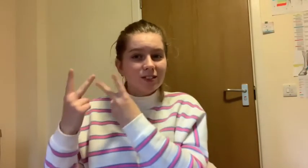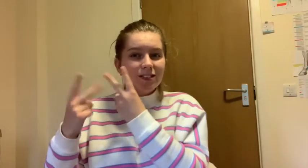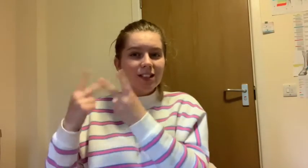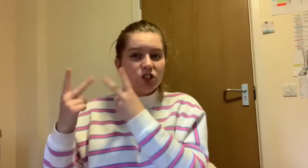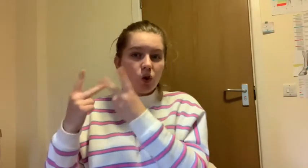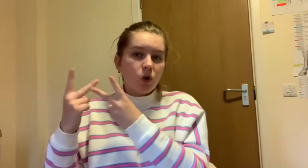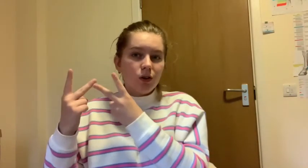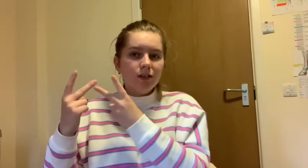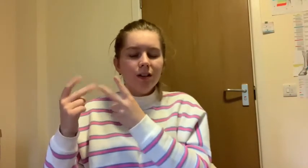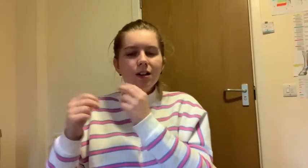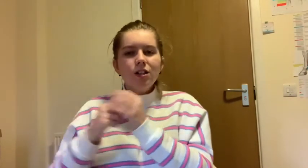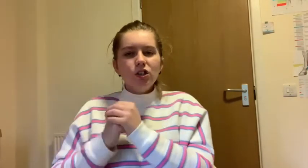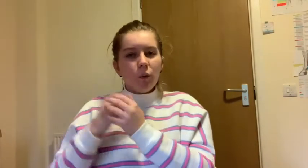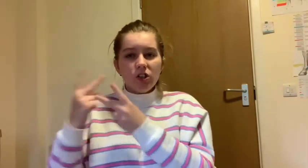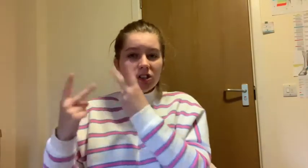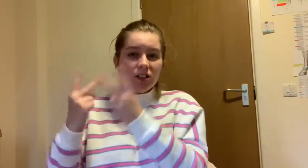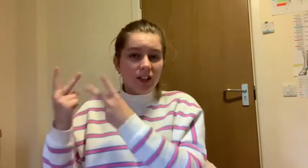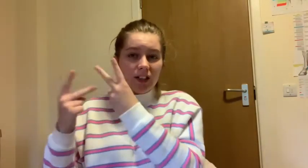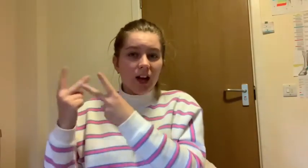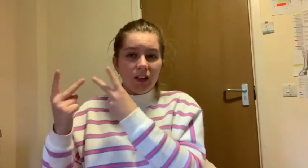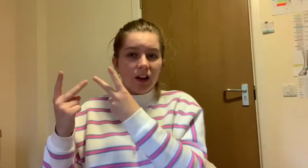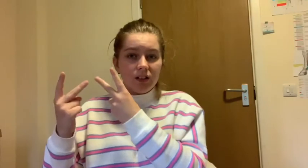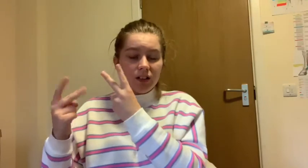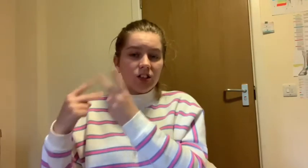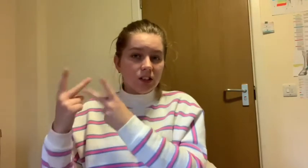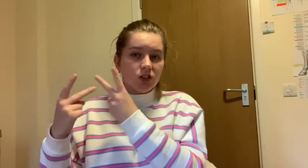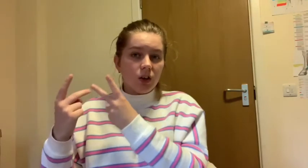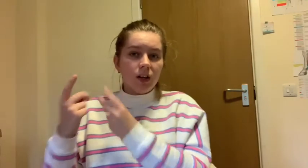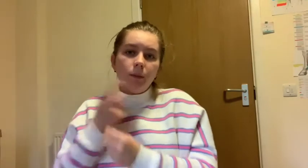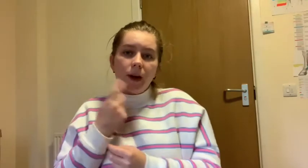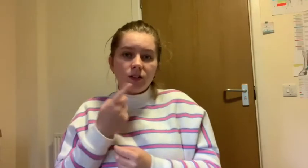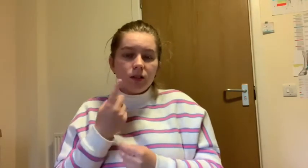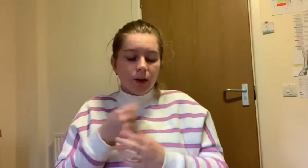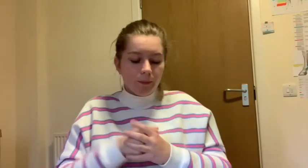"Sing song" so I stayed like that and just "sing song" and lip patterned it.